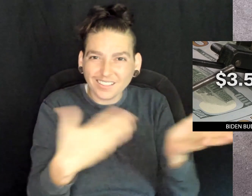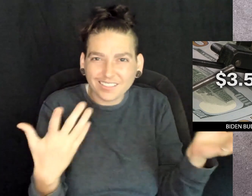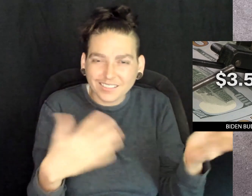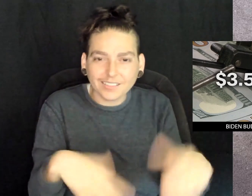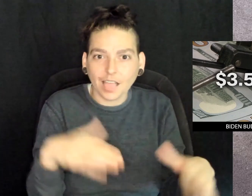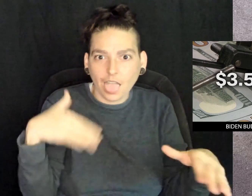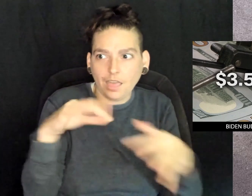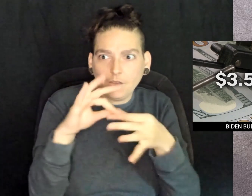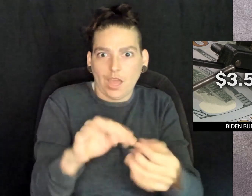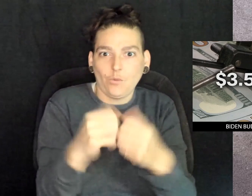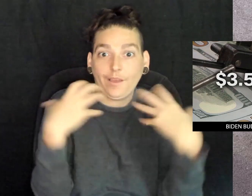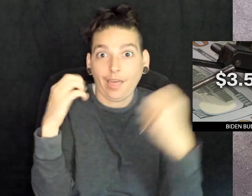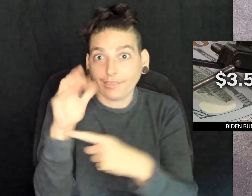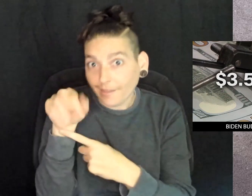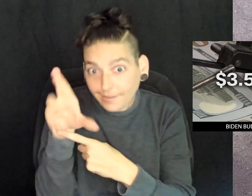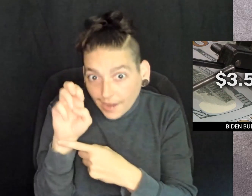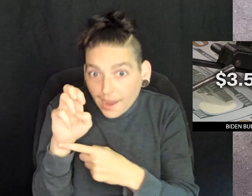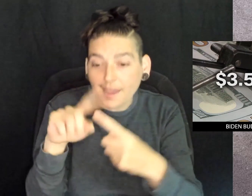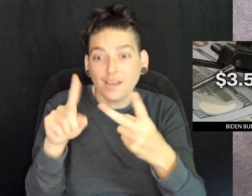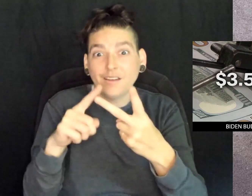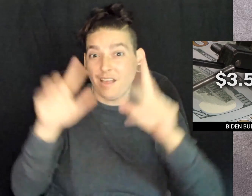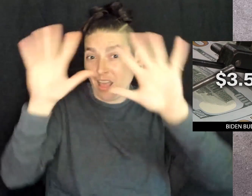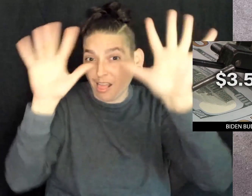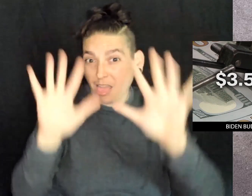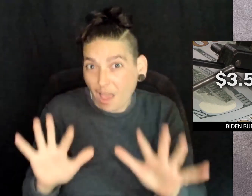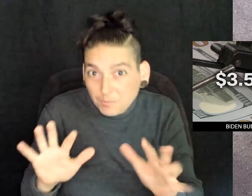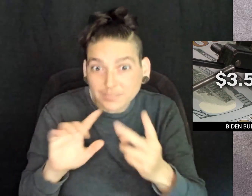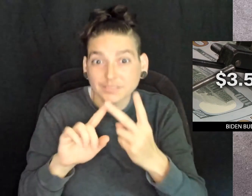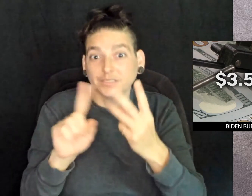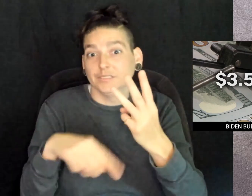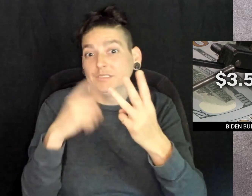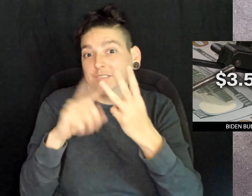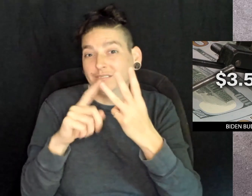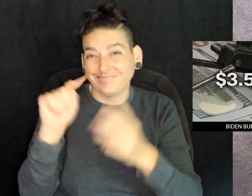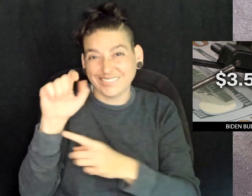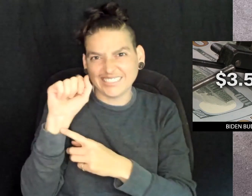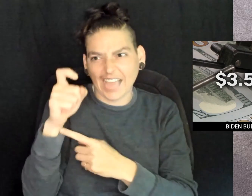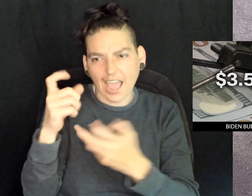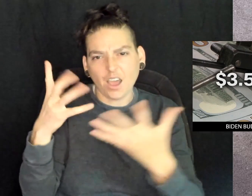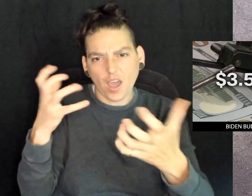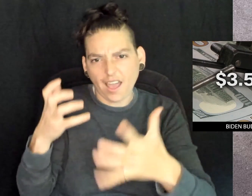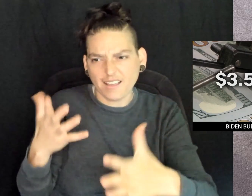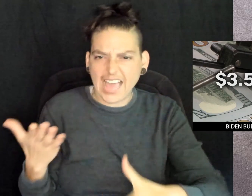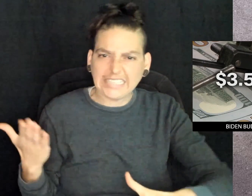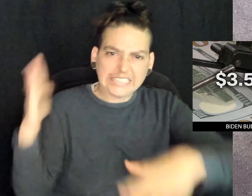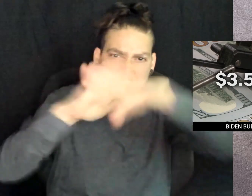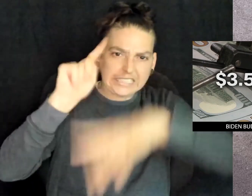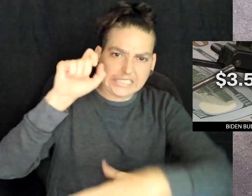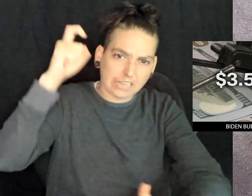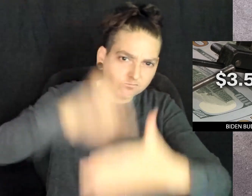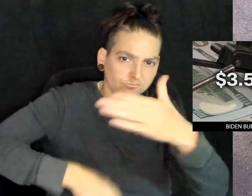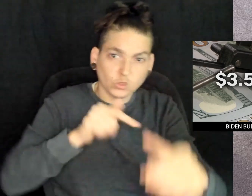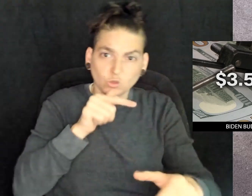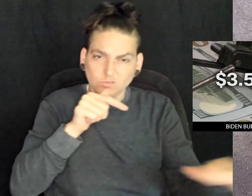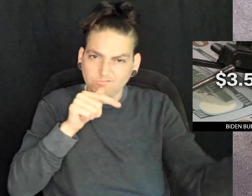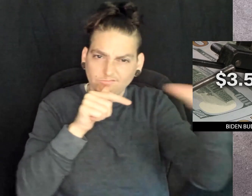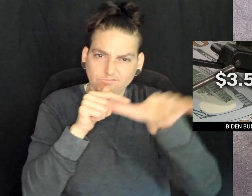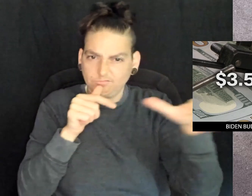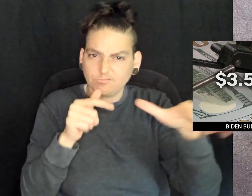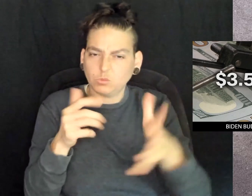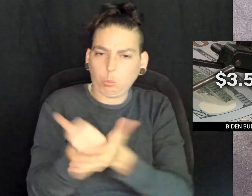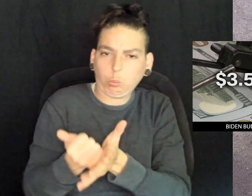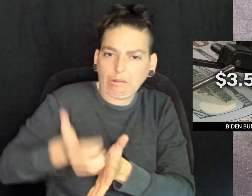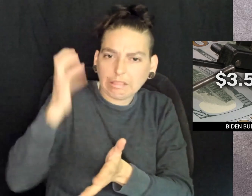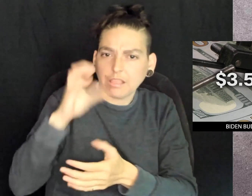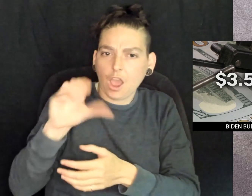agreement over the bill's healthcare provisions climate provisions or the tax hikes on the wealthy